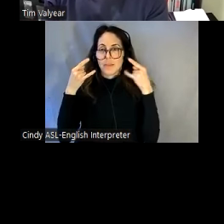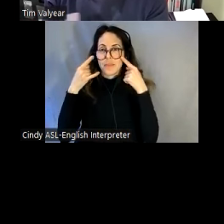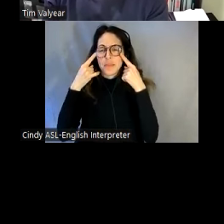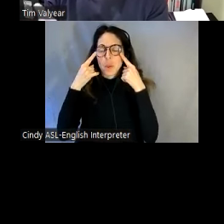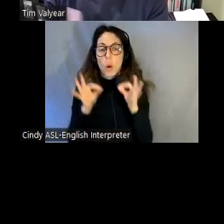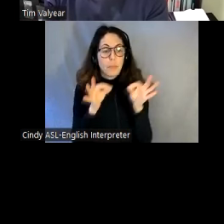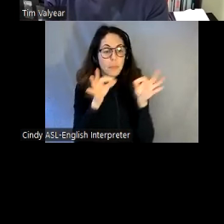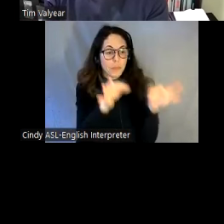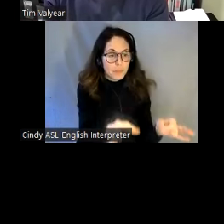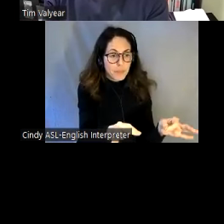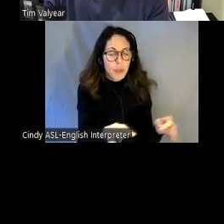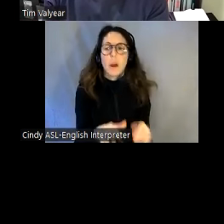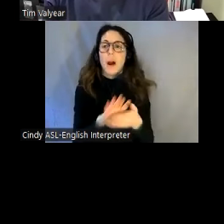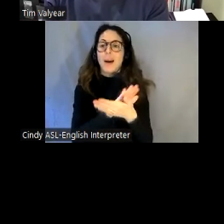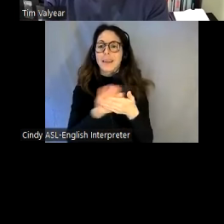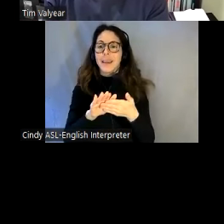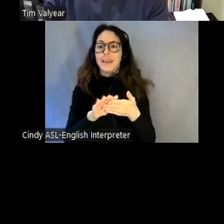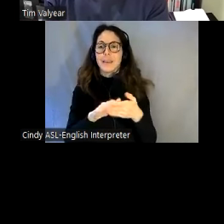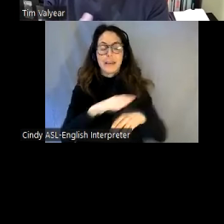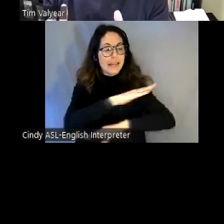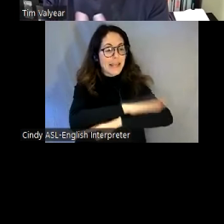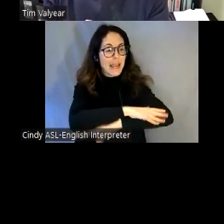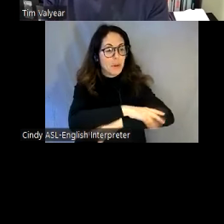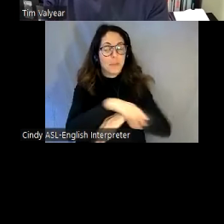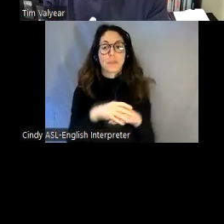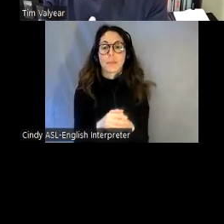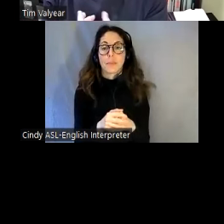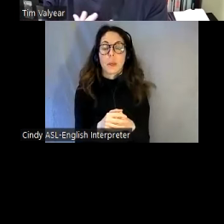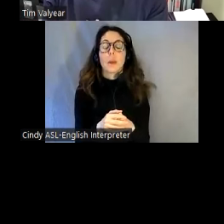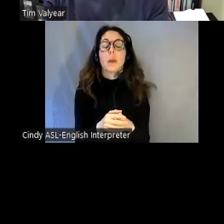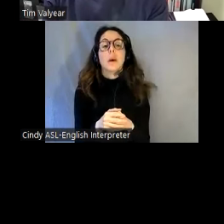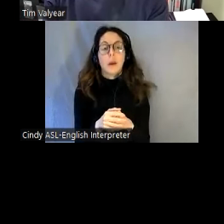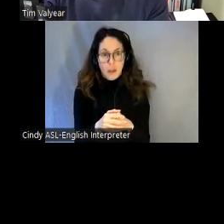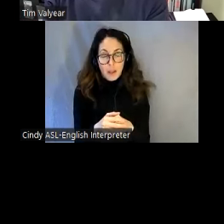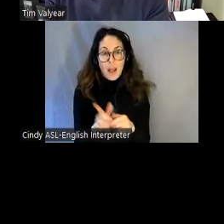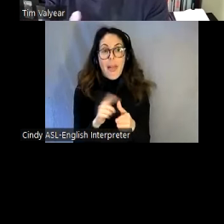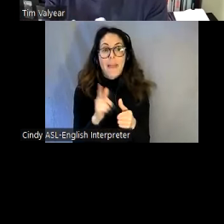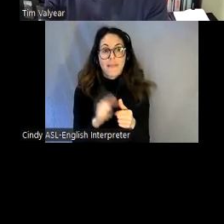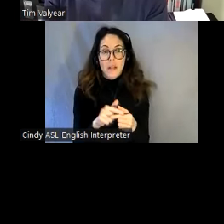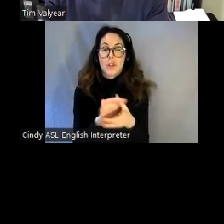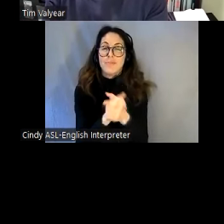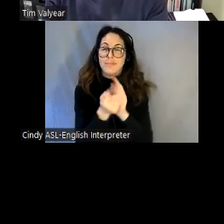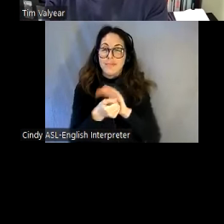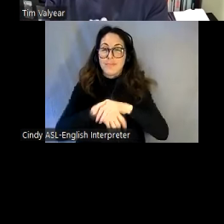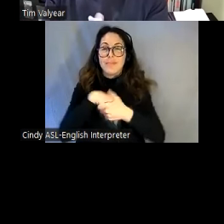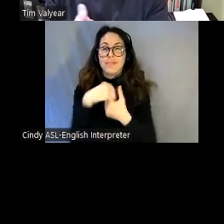drink or lunch, take it off and change and hopefully you